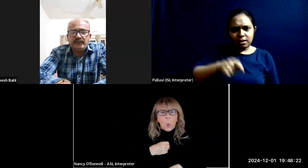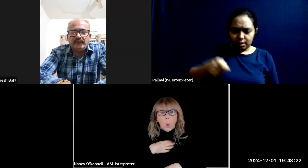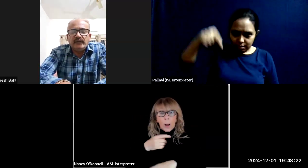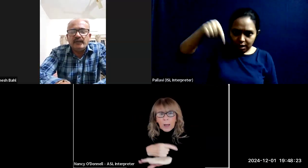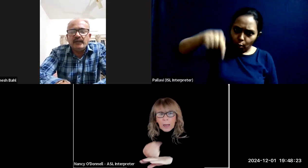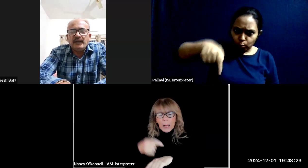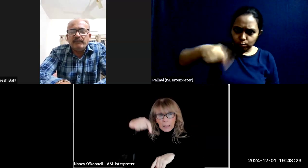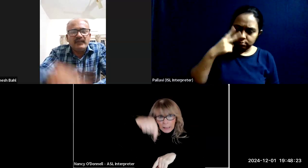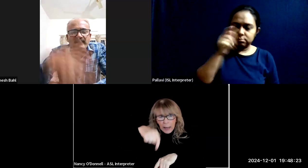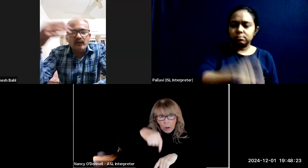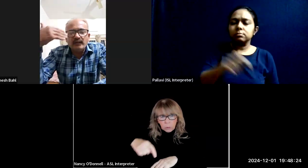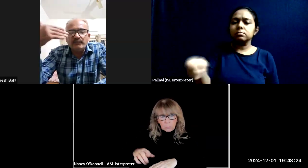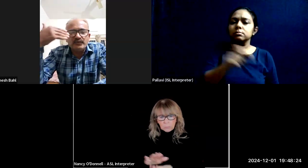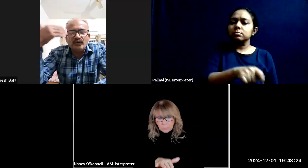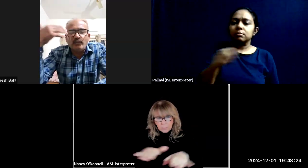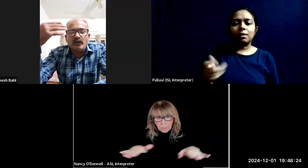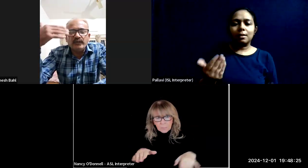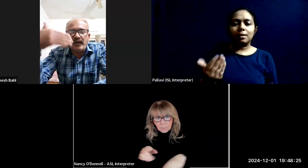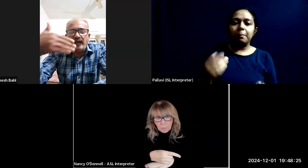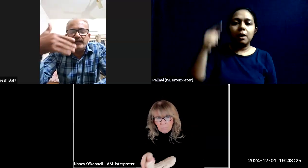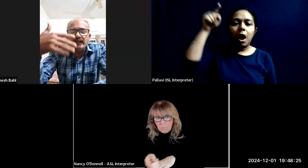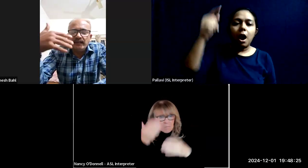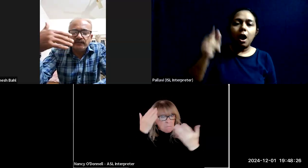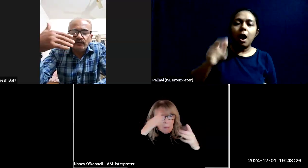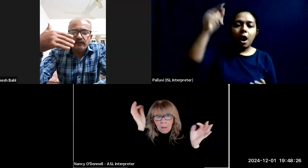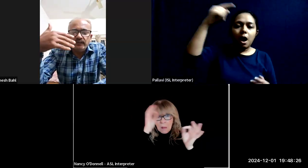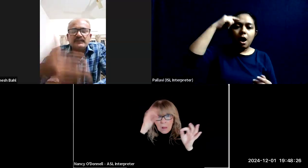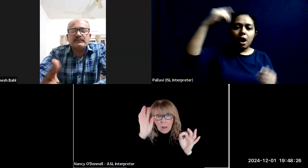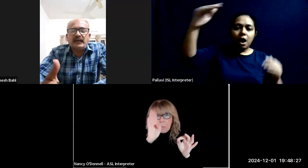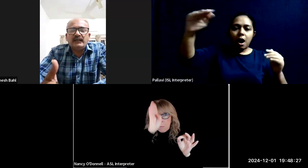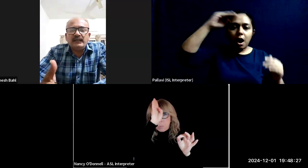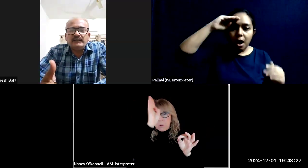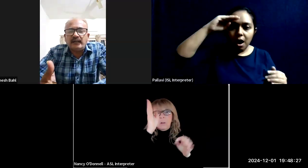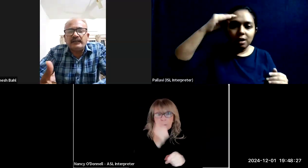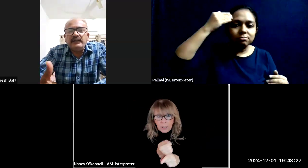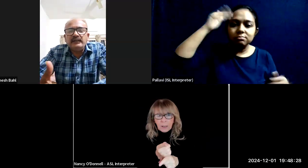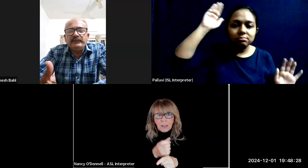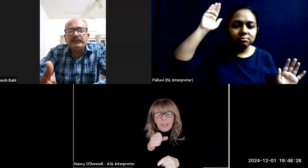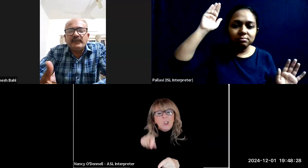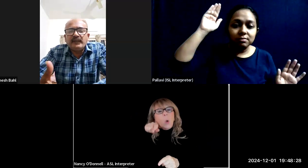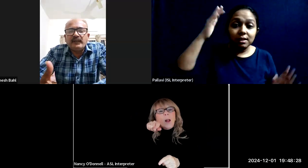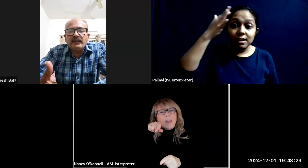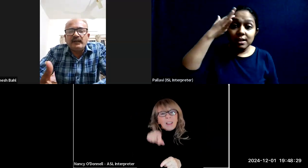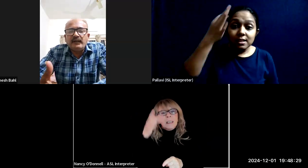Okay, he will not come to know about the height. So this smart cane Saarthi